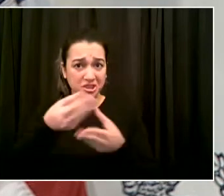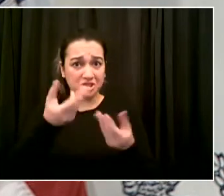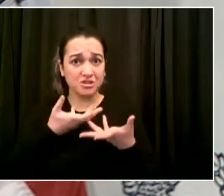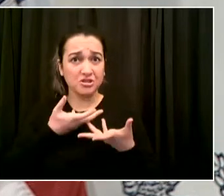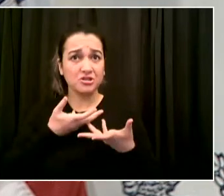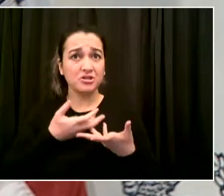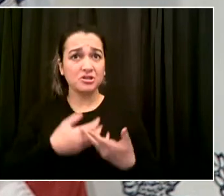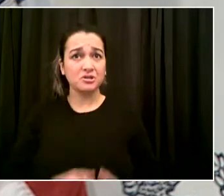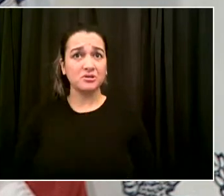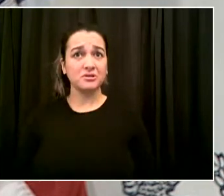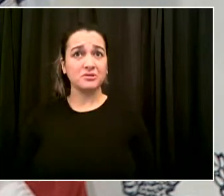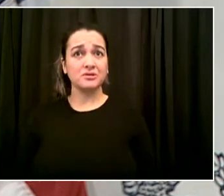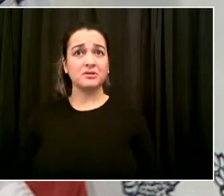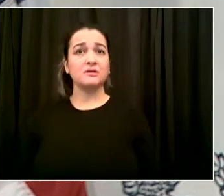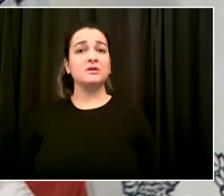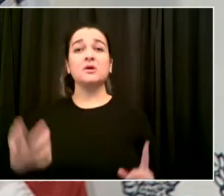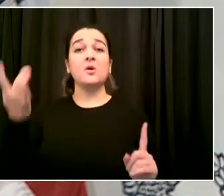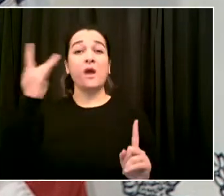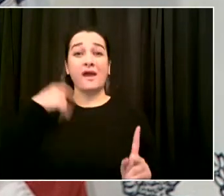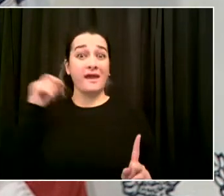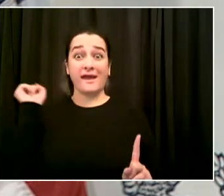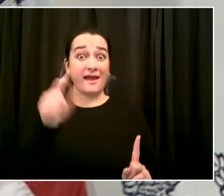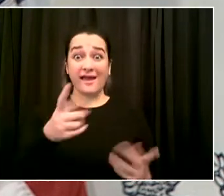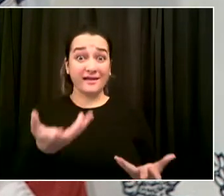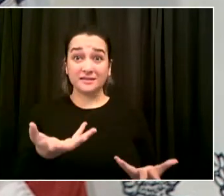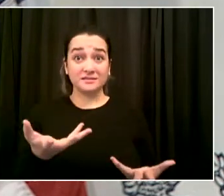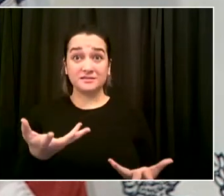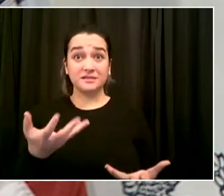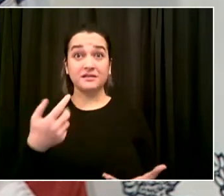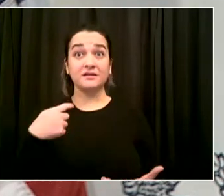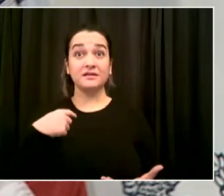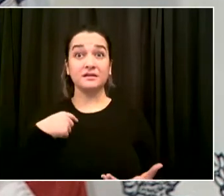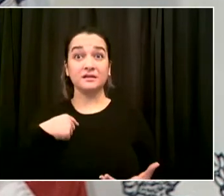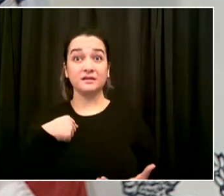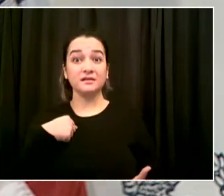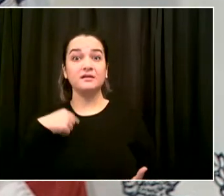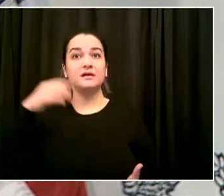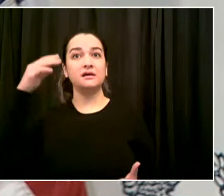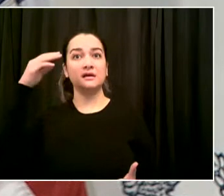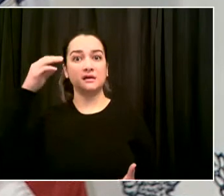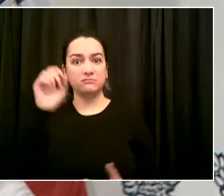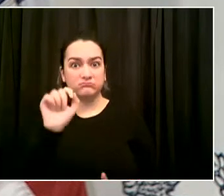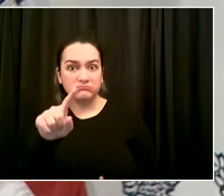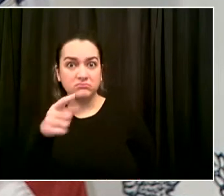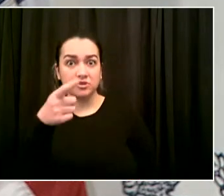AND PEOPLE GET LAST-MINUTE CALLS. EVEN WITH THE